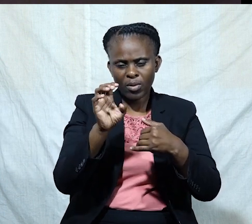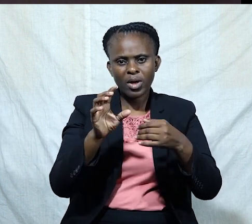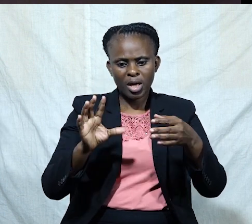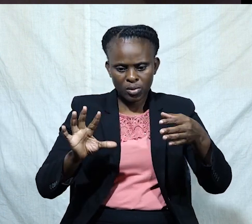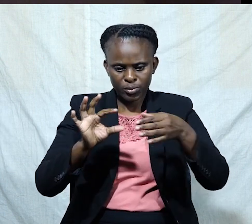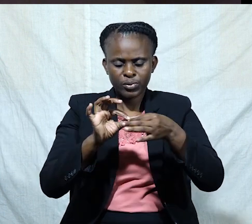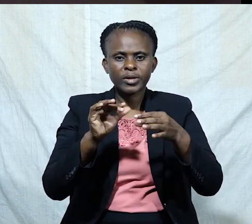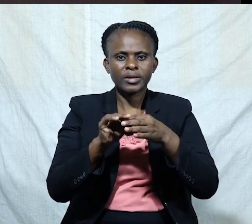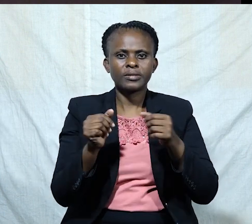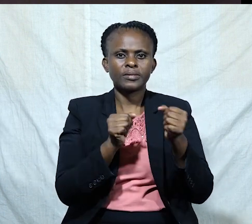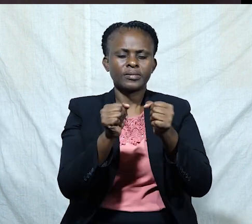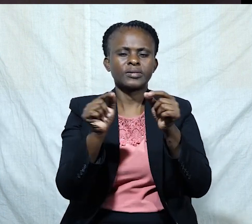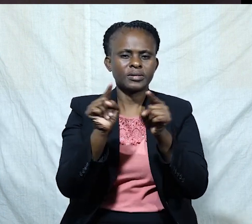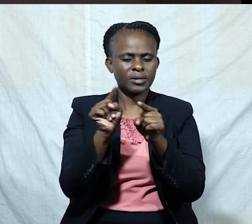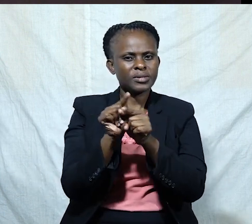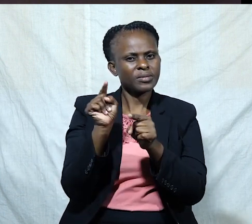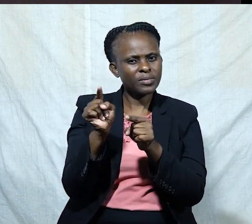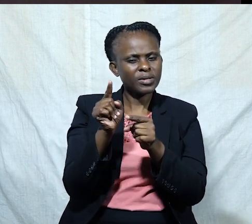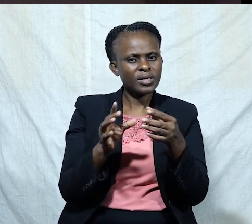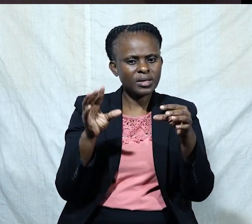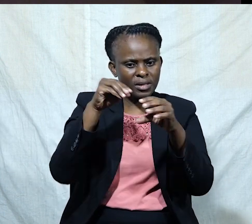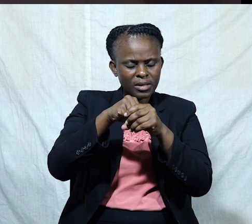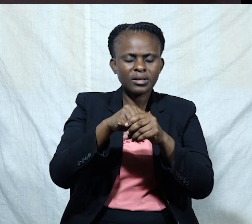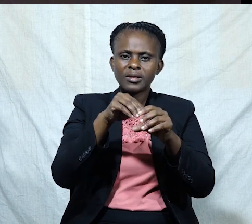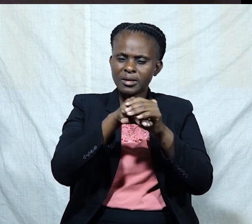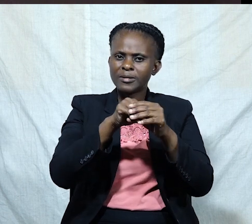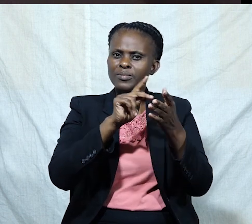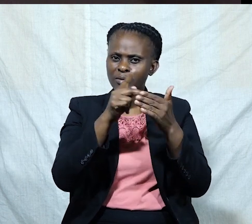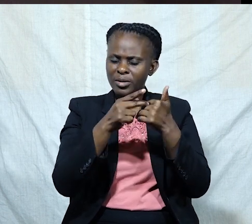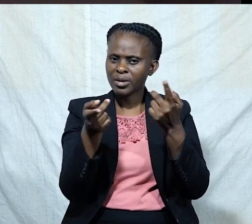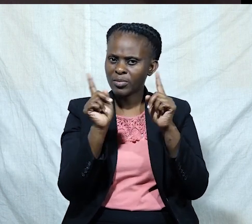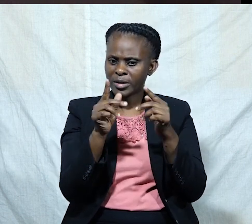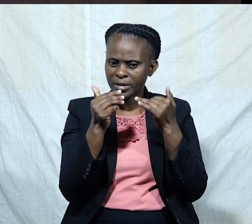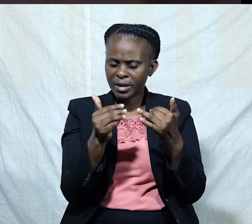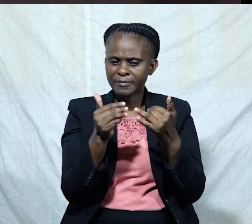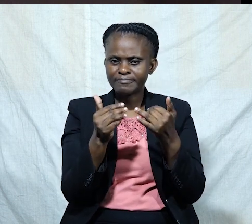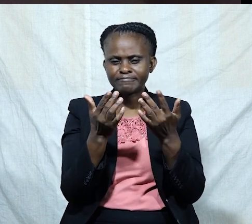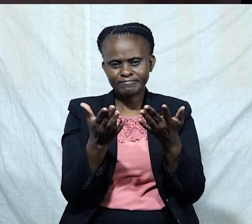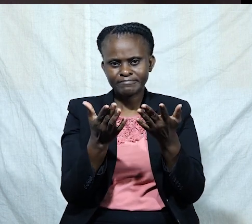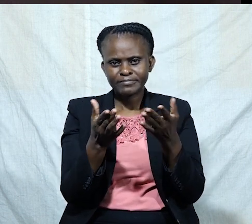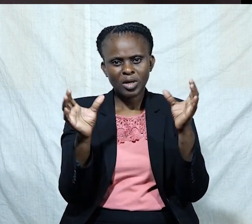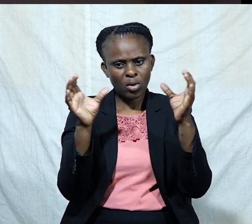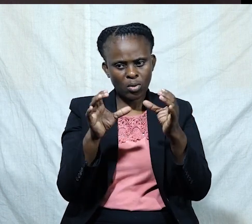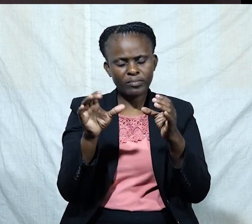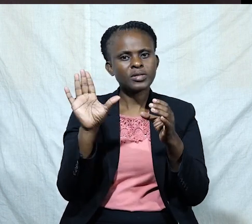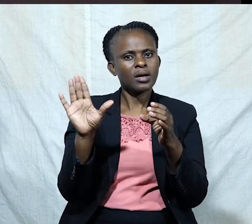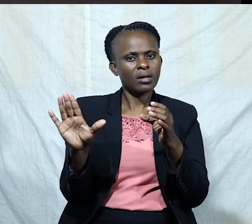there was the issue of keying it into our programme line. When the chamber or a committee is on, we needed